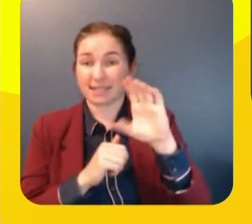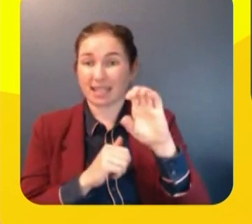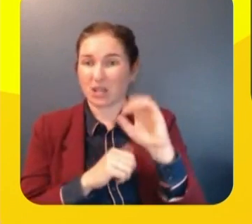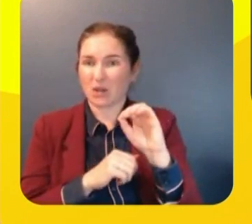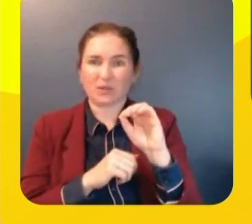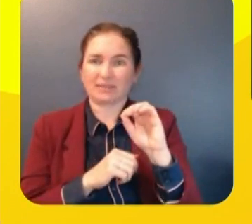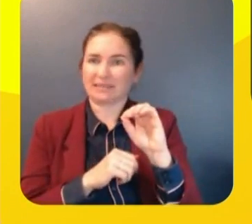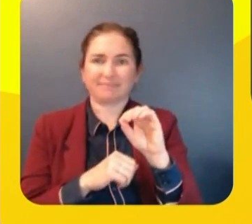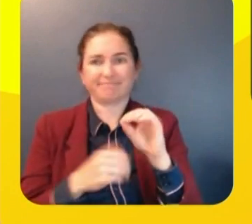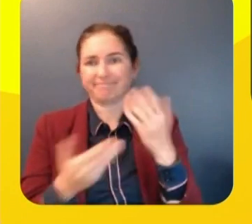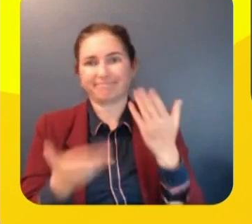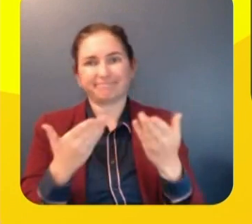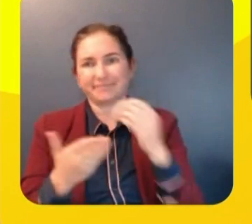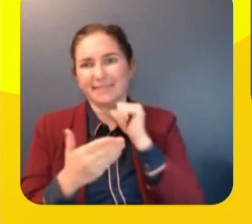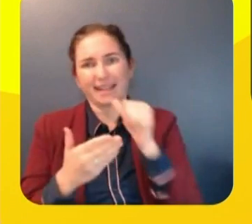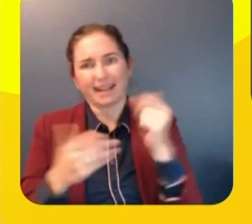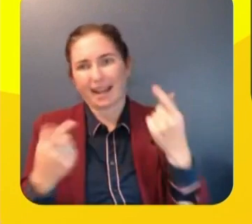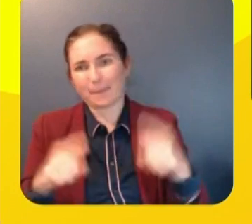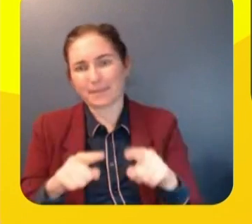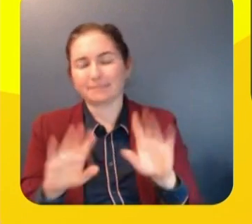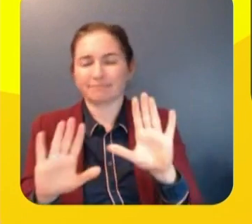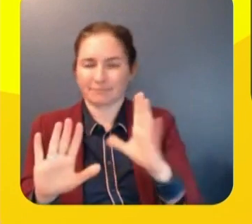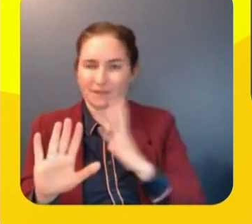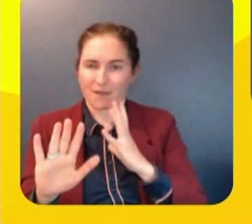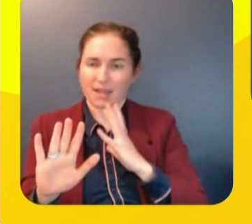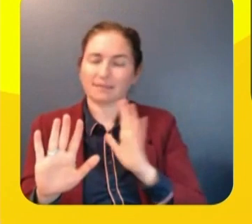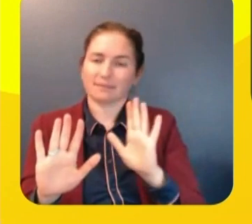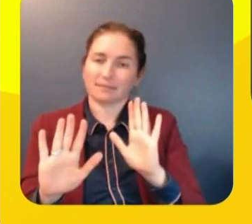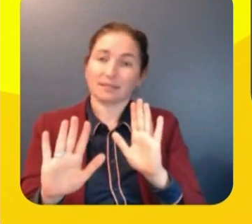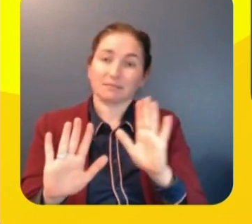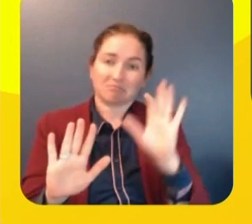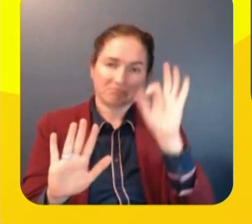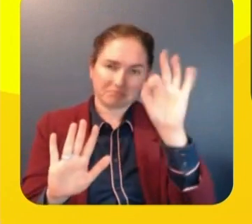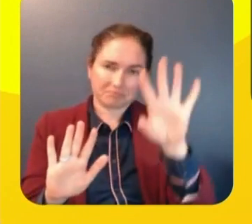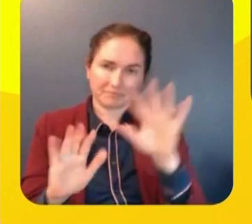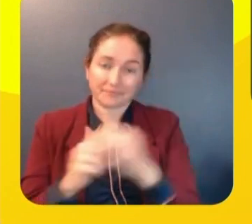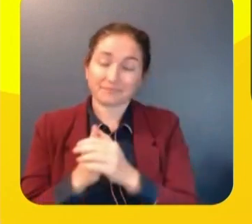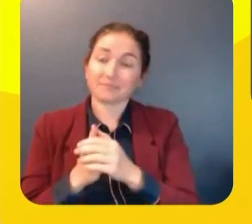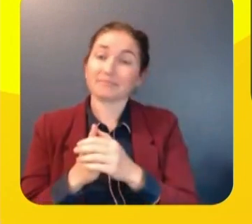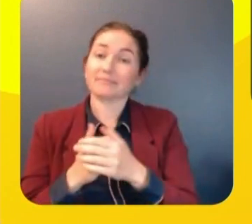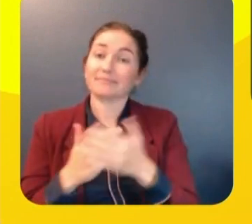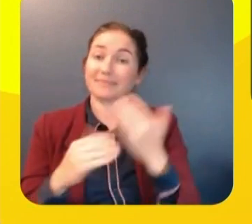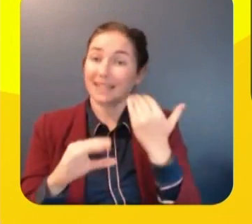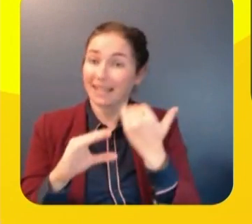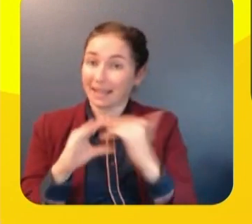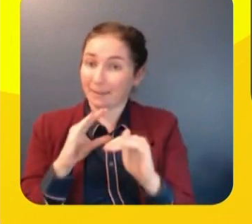It ain't never going to happen, fine. Well then here's my advice. Just email them the ACT Report.